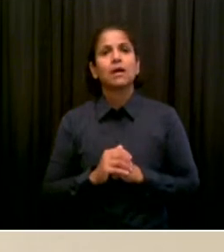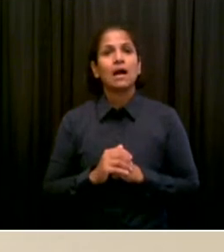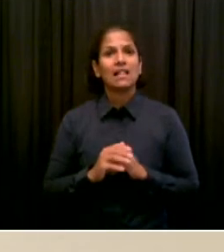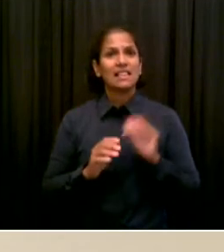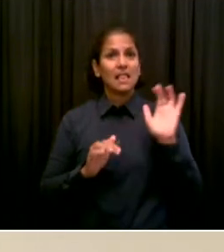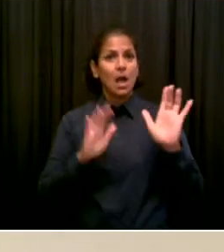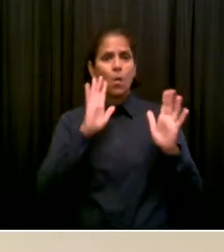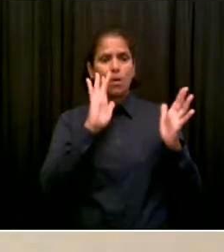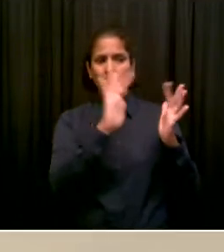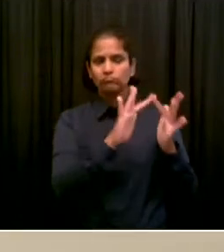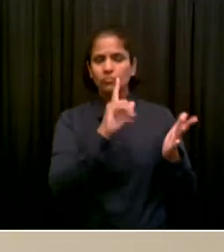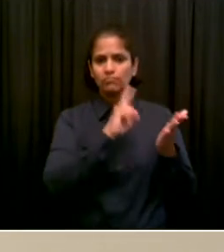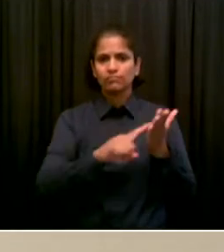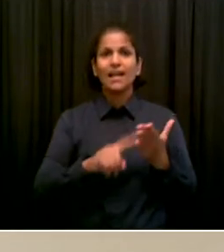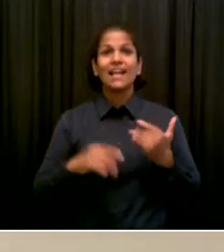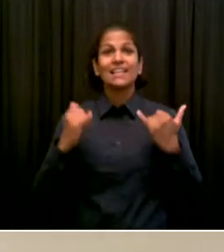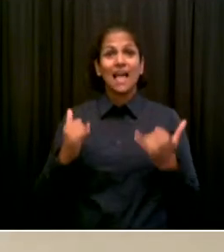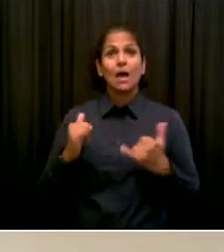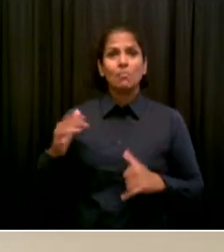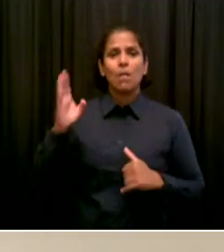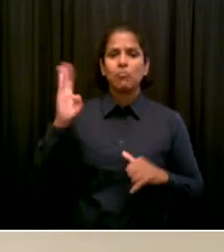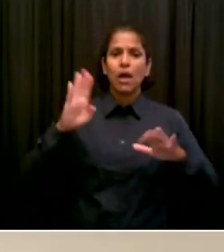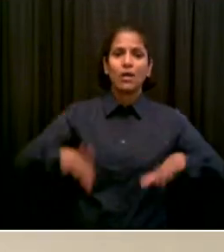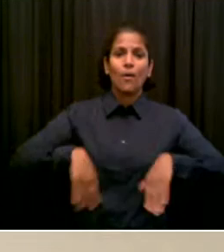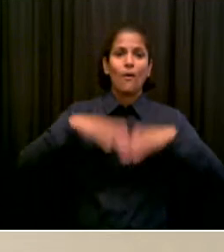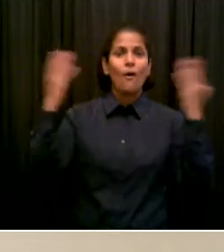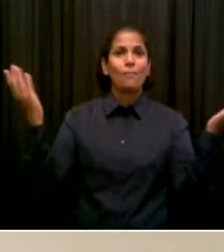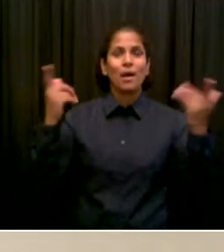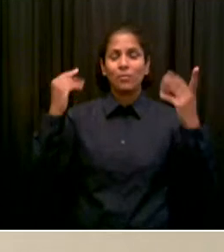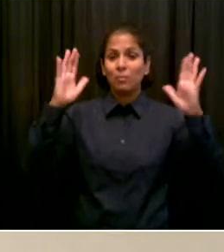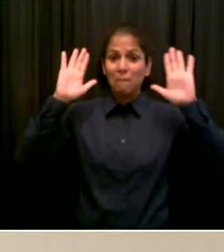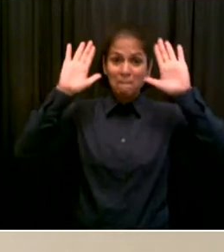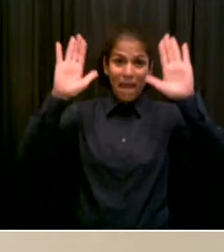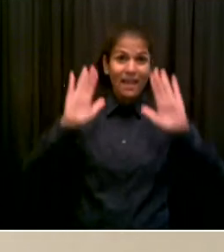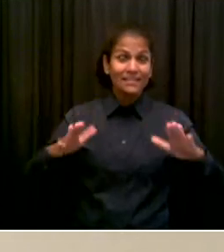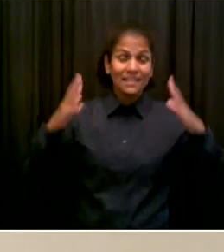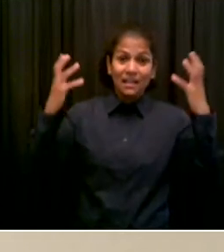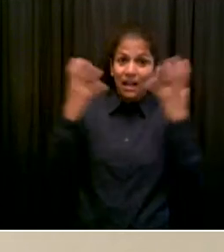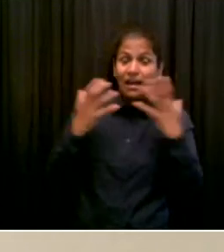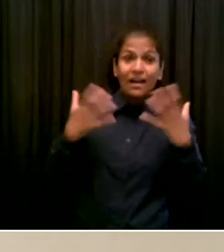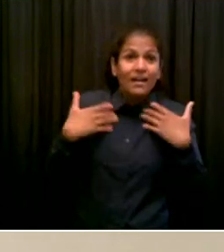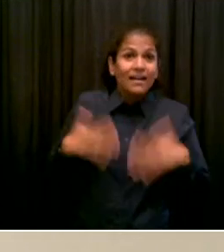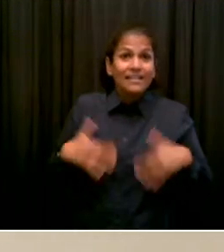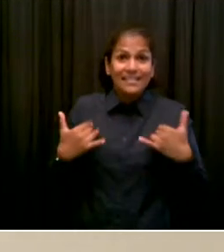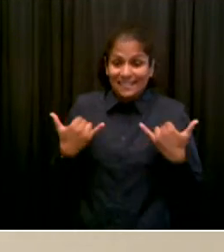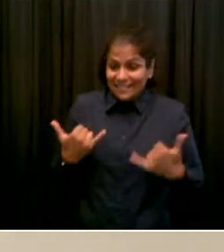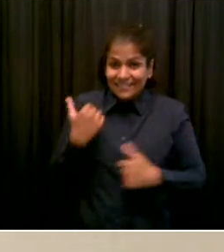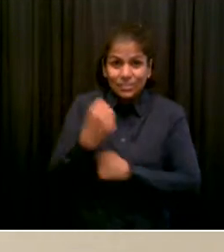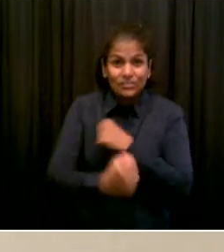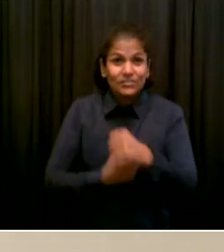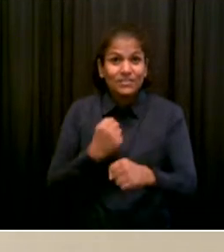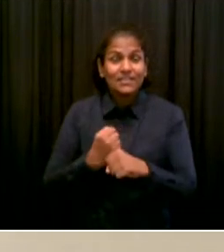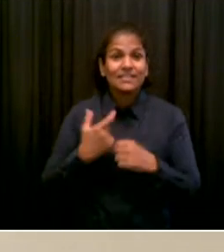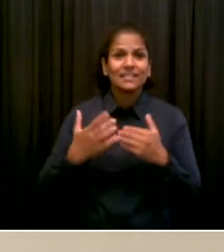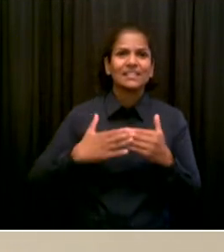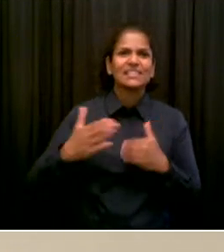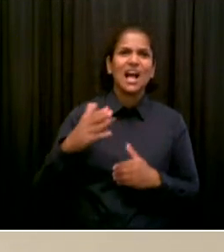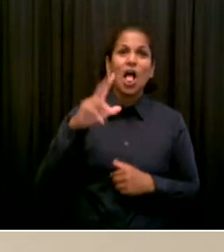THE MOST ACCURATE NUMBERS. BROADWAY IS CERTAINLY MAKING A